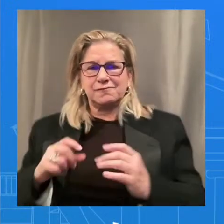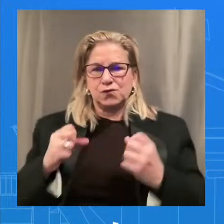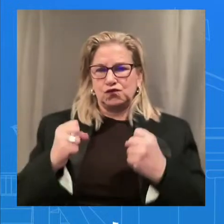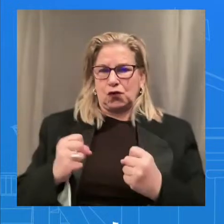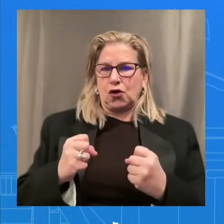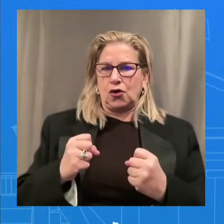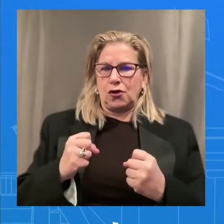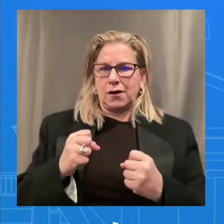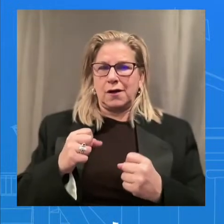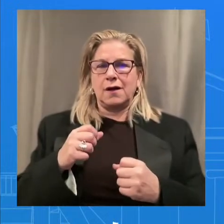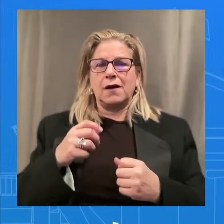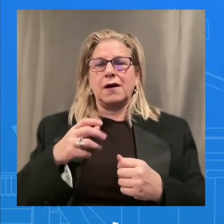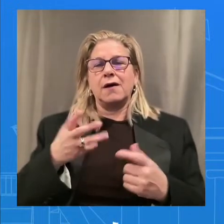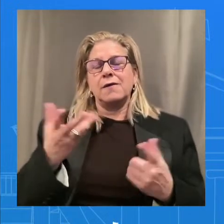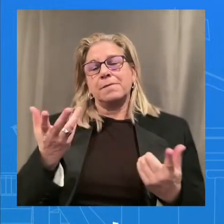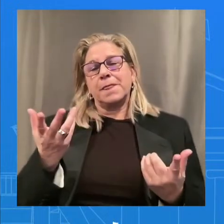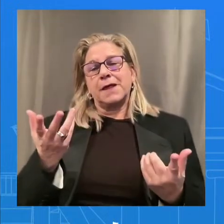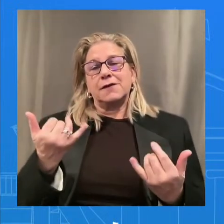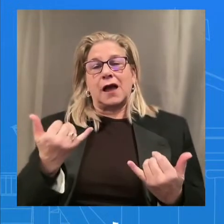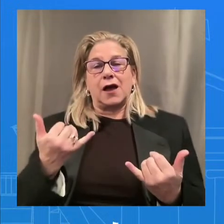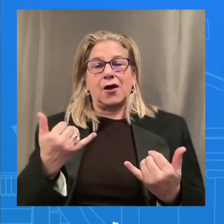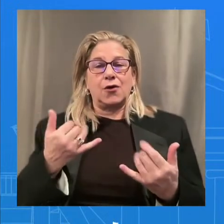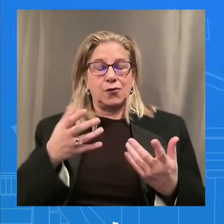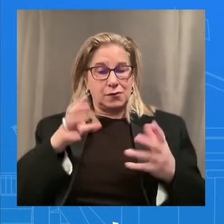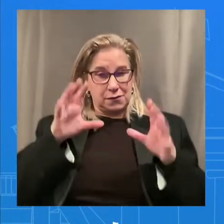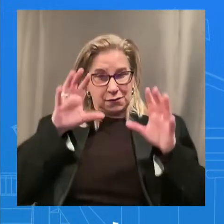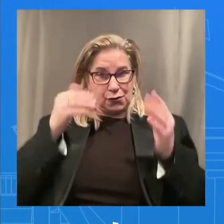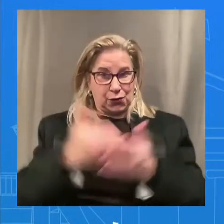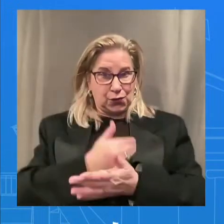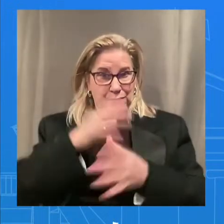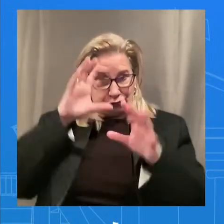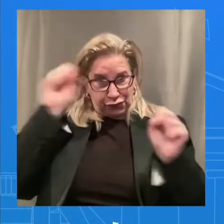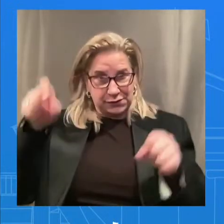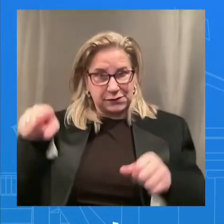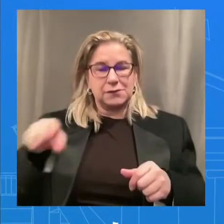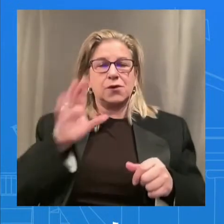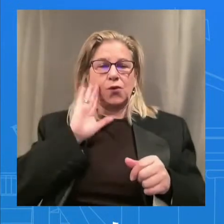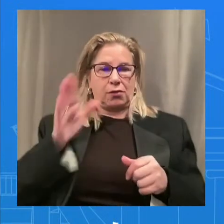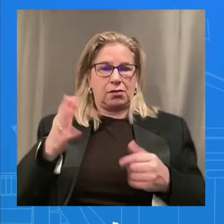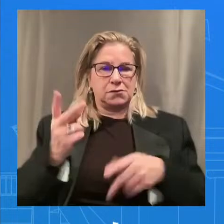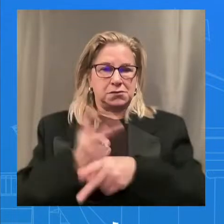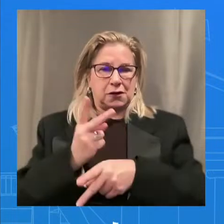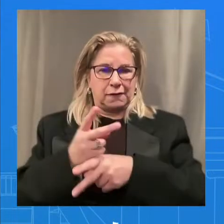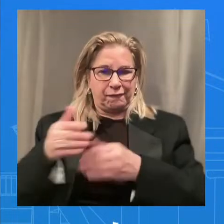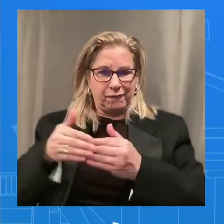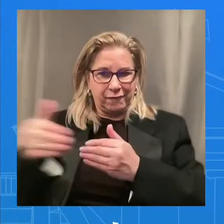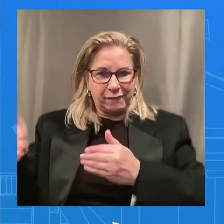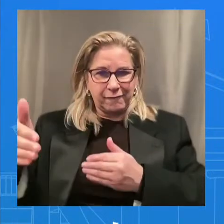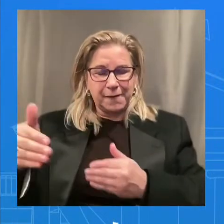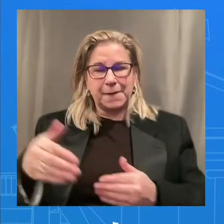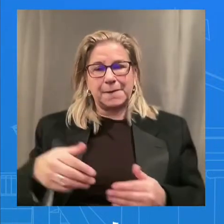Russia and Iran’s lackey in Syria, Assad, is gone. And we are now at a pivotal point in the negotiations